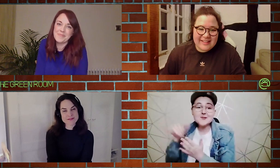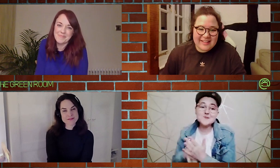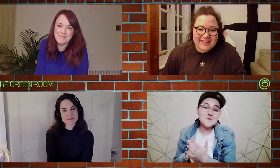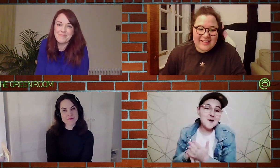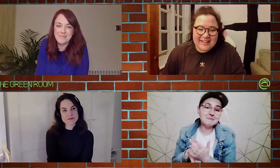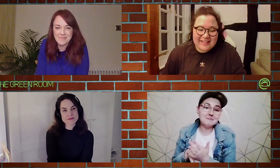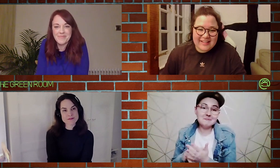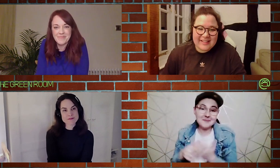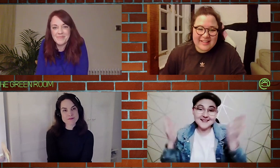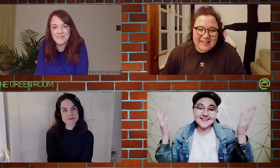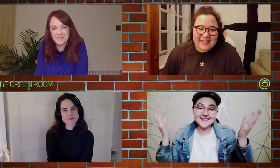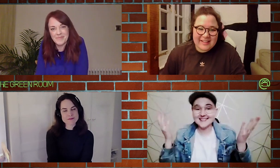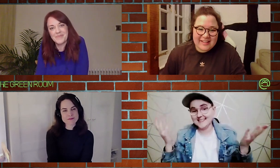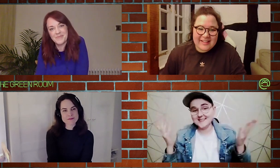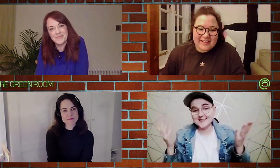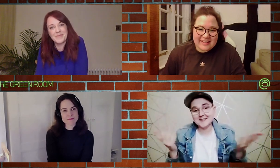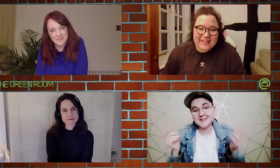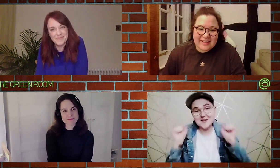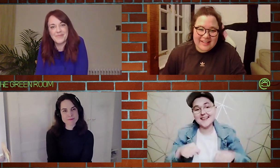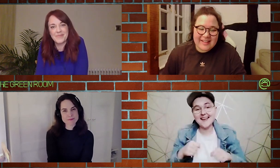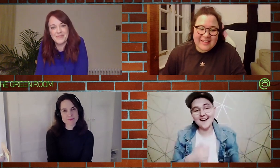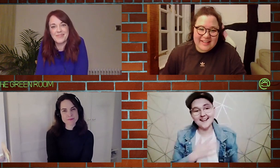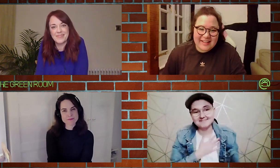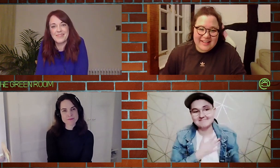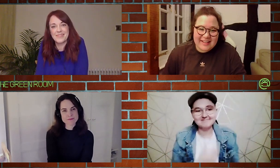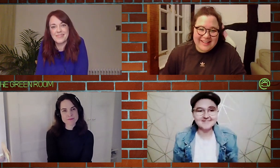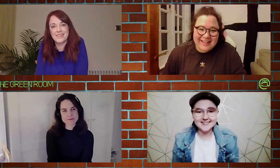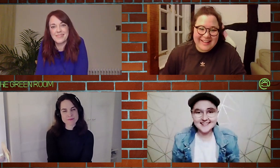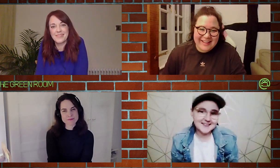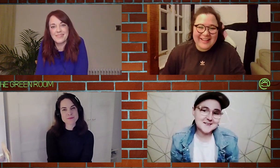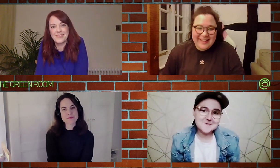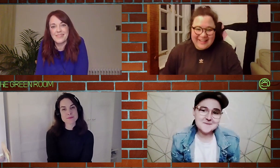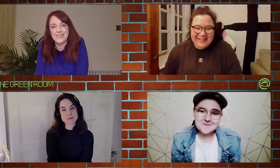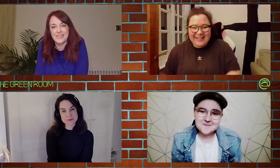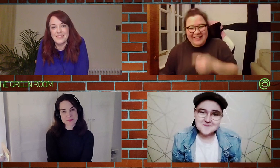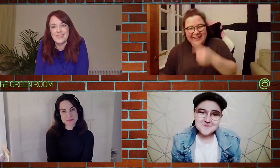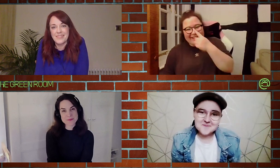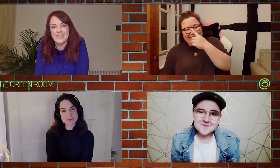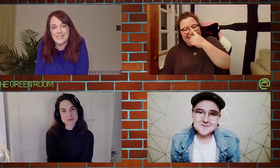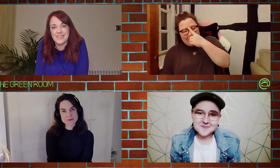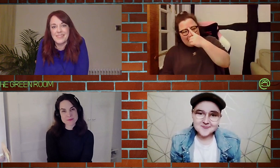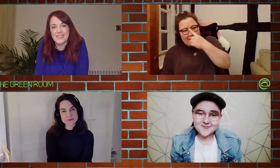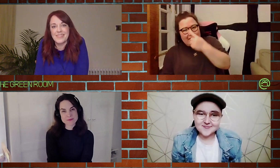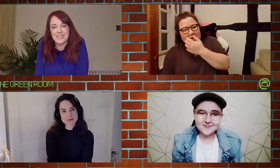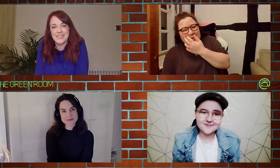more remote and I became much more script-focused and that was perhaps my aha moment then.